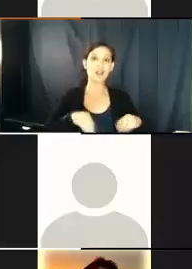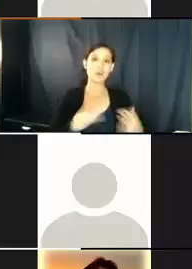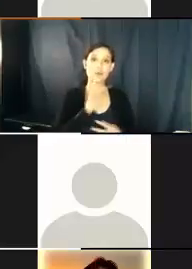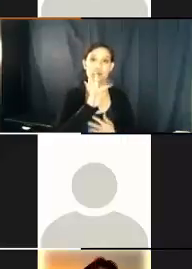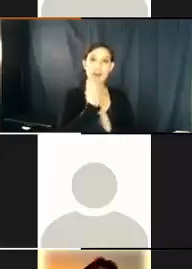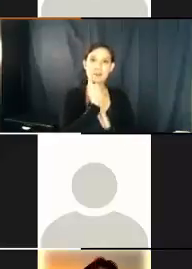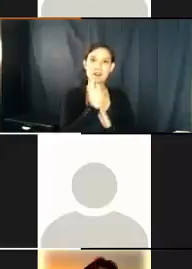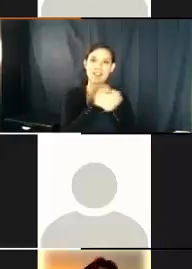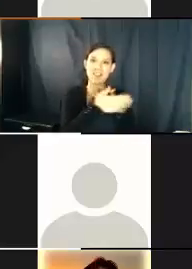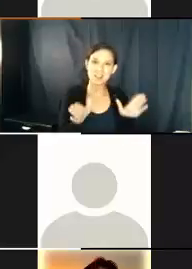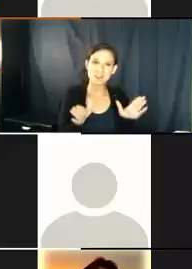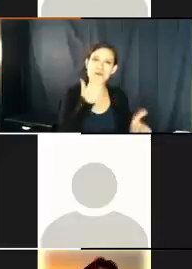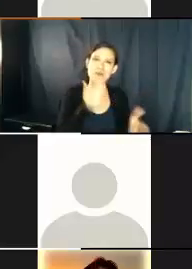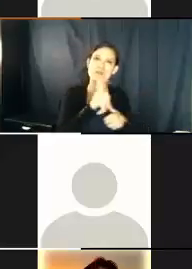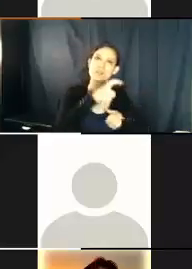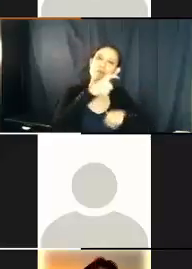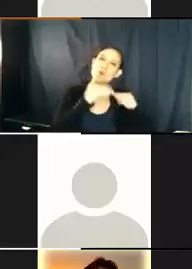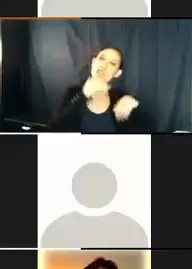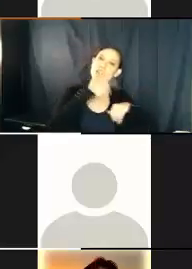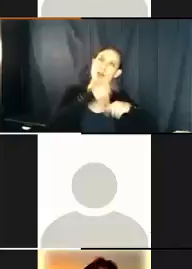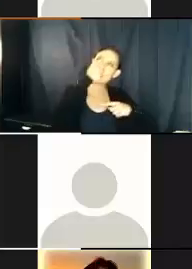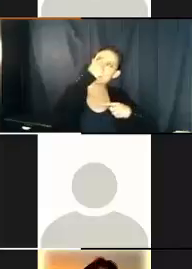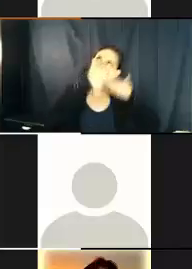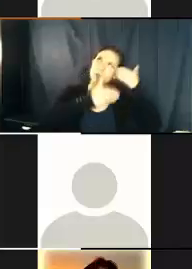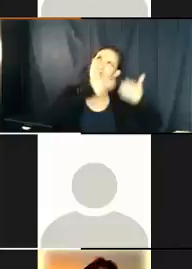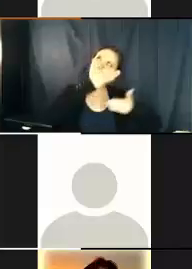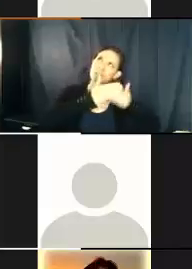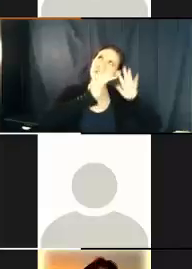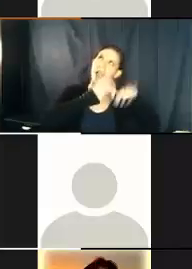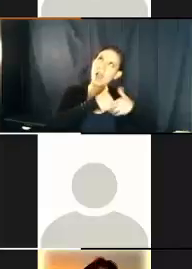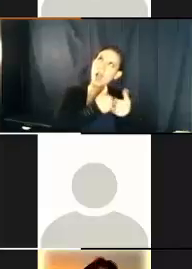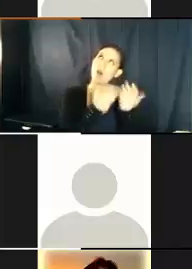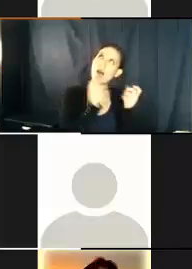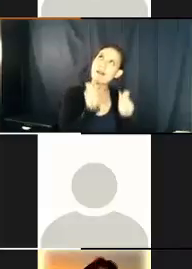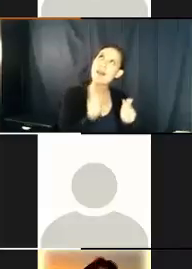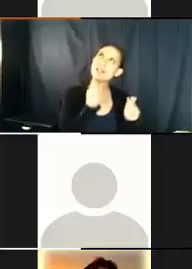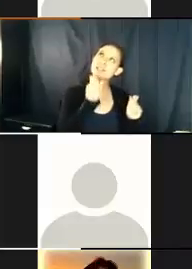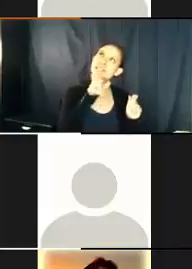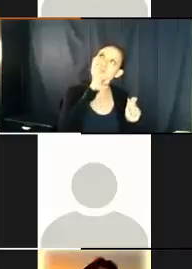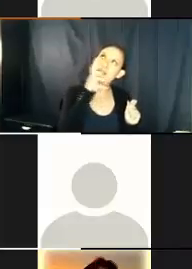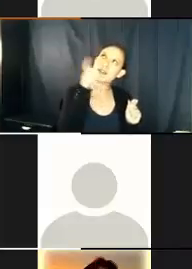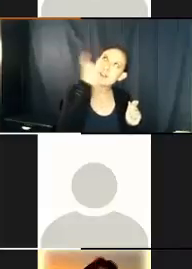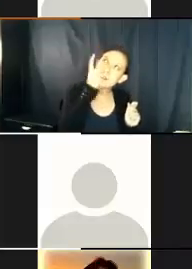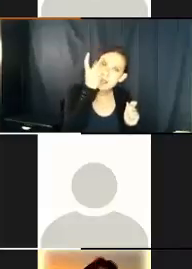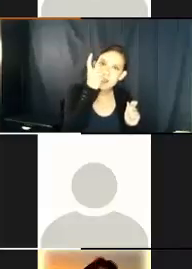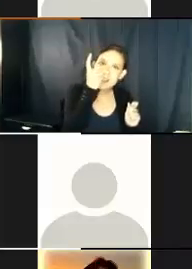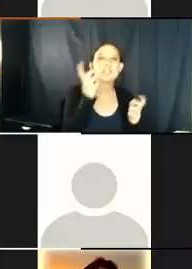Well they may need more time to really build out what they want to say or how they want to say it.